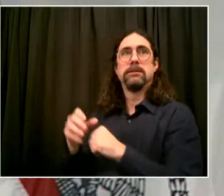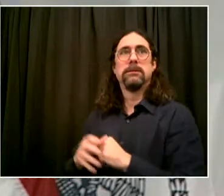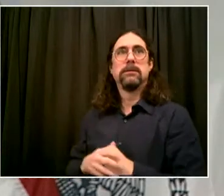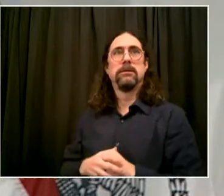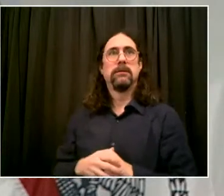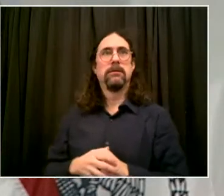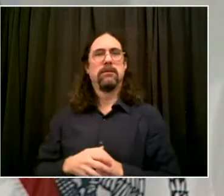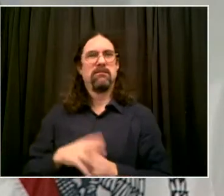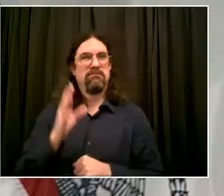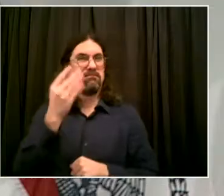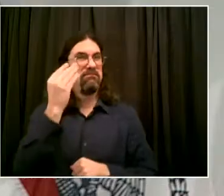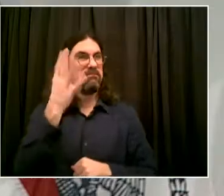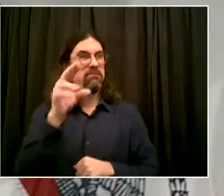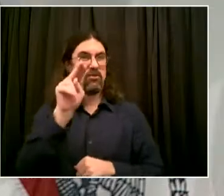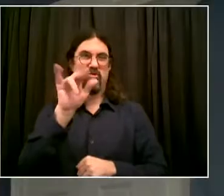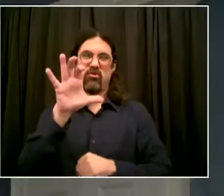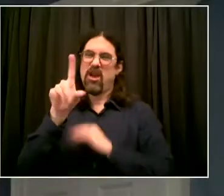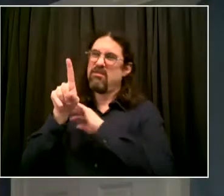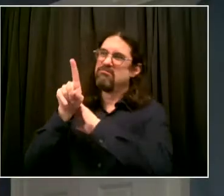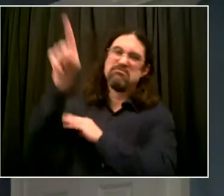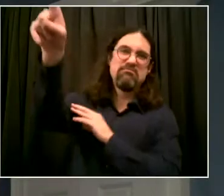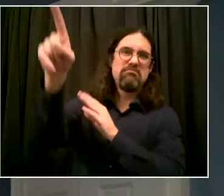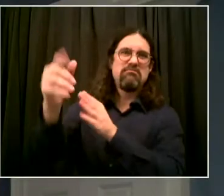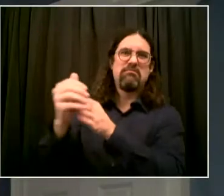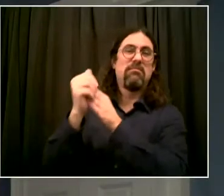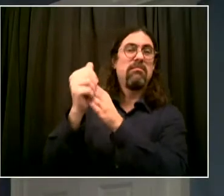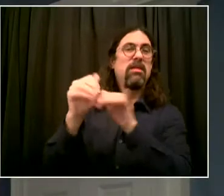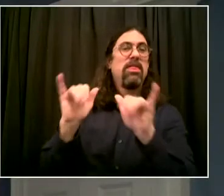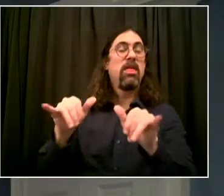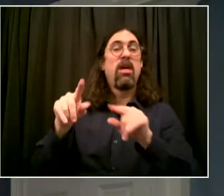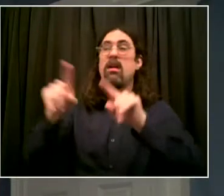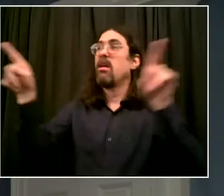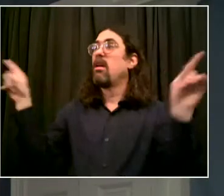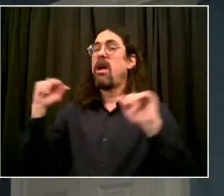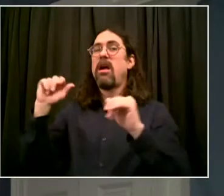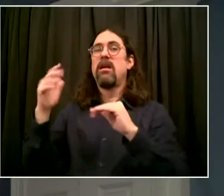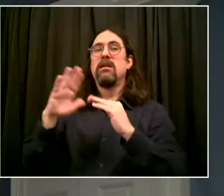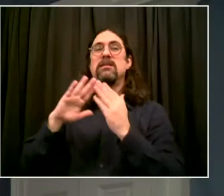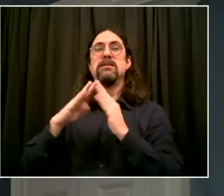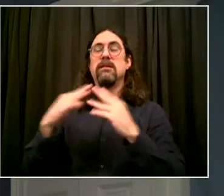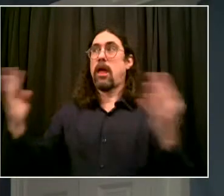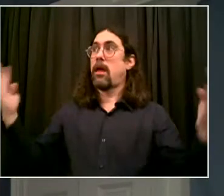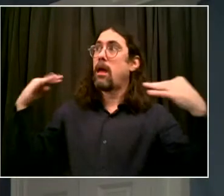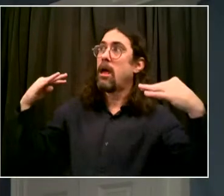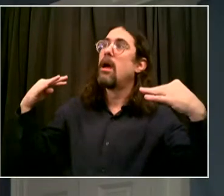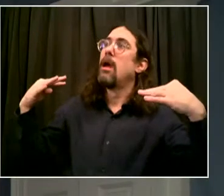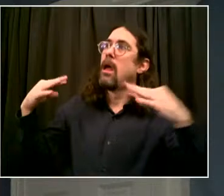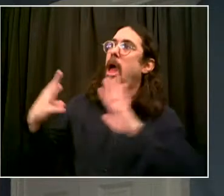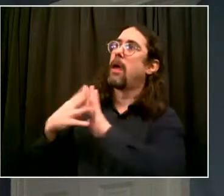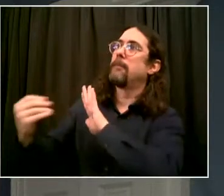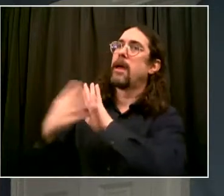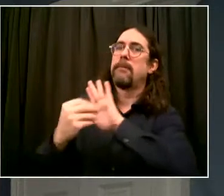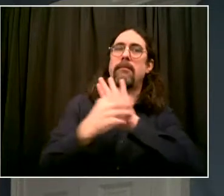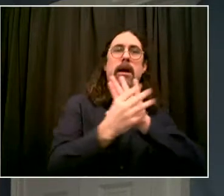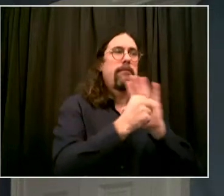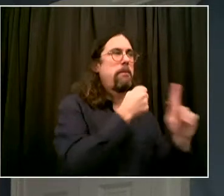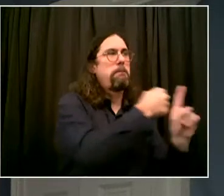CABEUSE THEY SAW NEW YORK CITY DO IT FIRST. SO WE SHSHOLDU BE PROUD HOW WE SPARK POSITIVE CHANGE AND WE CAN MAKE A